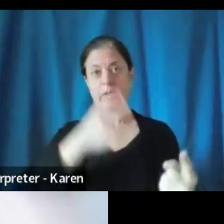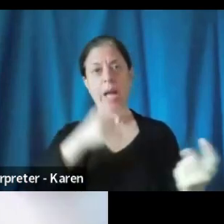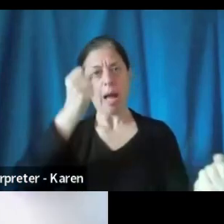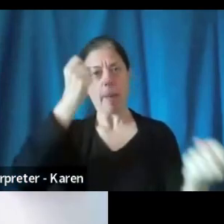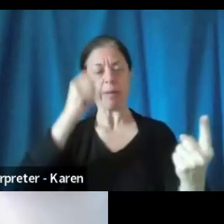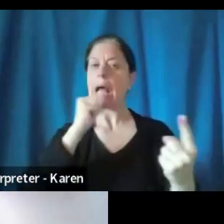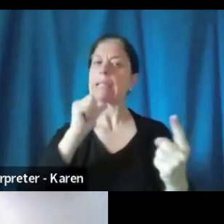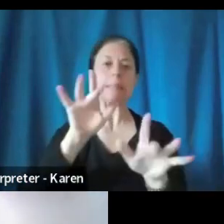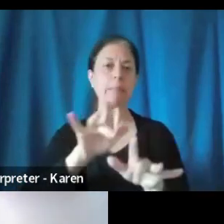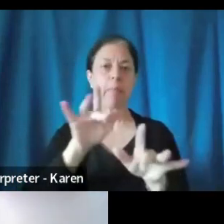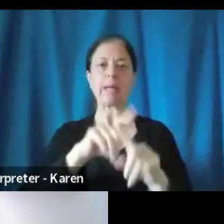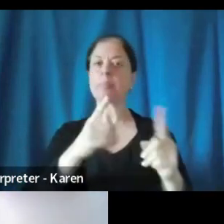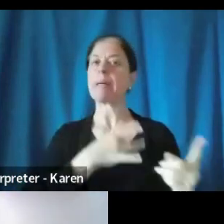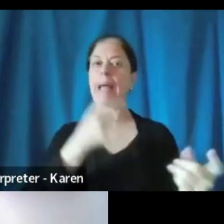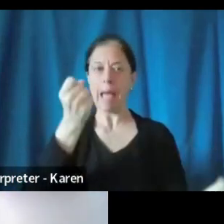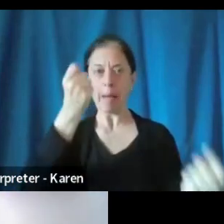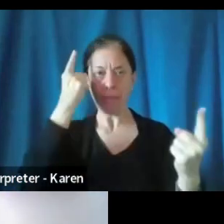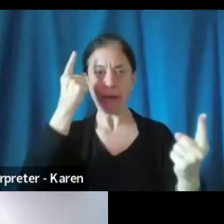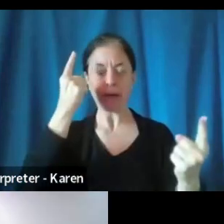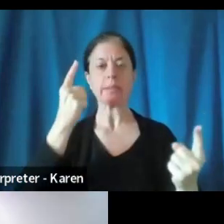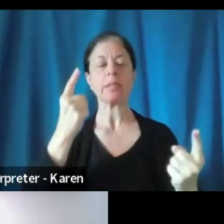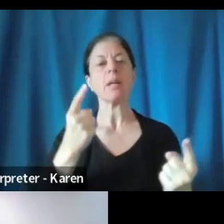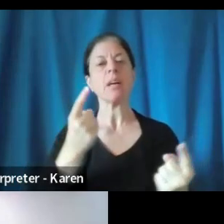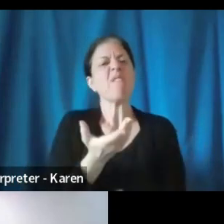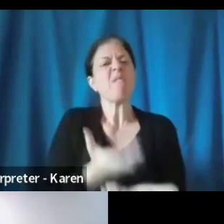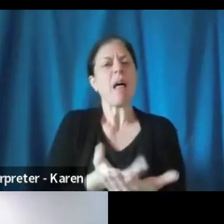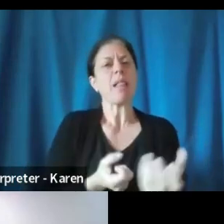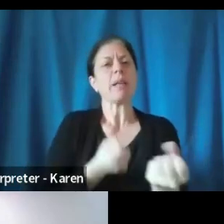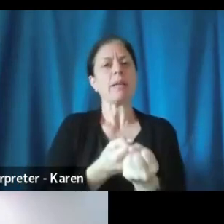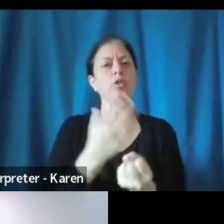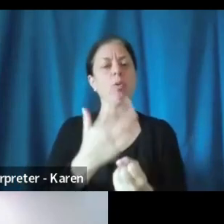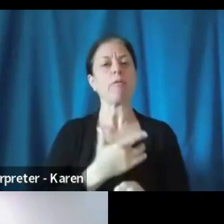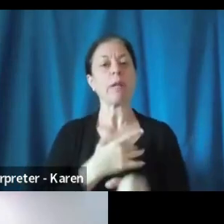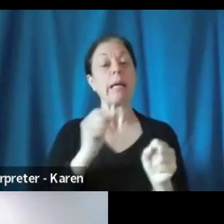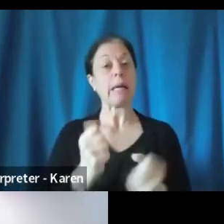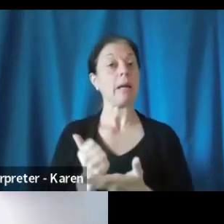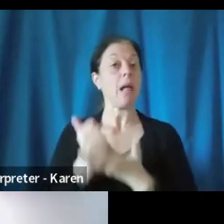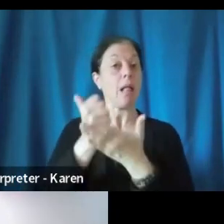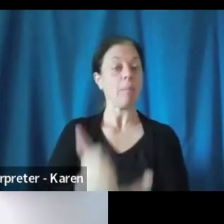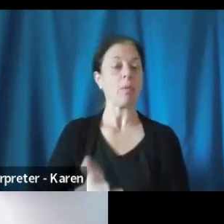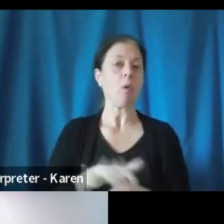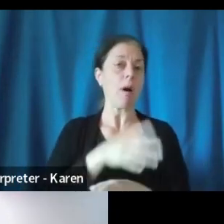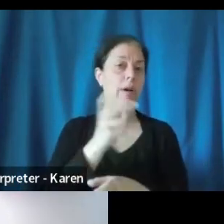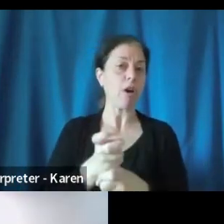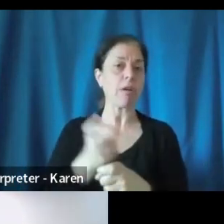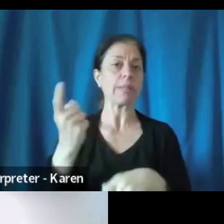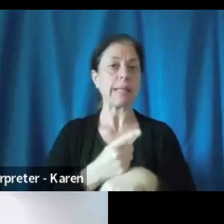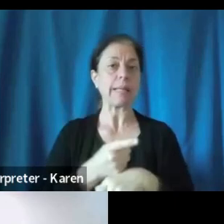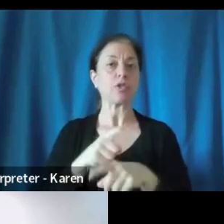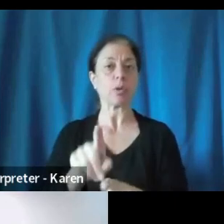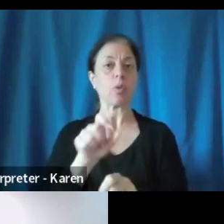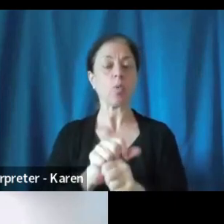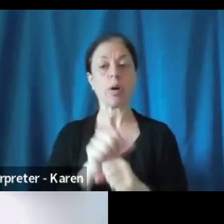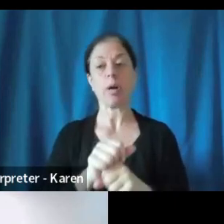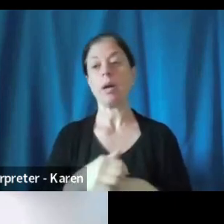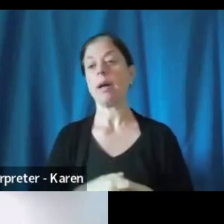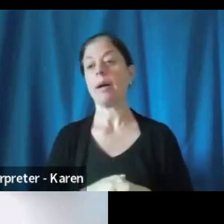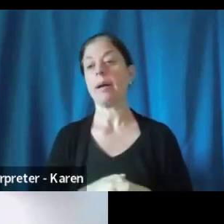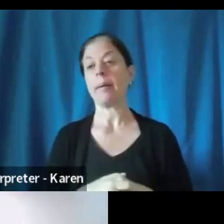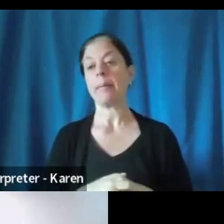because having someone who can empathize with your struggles,